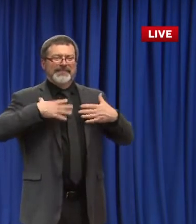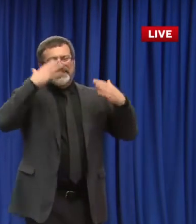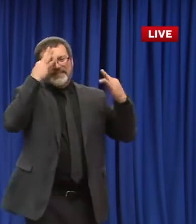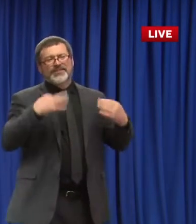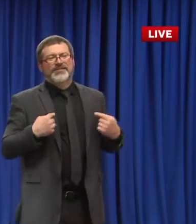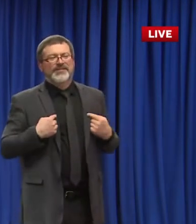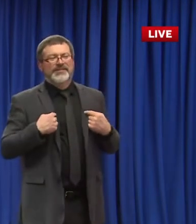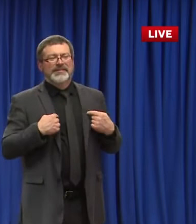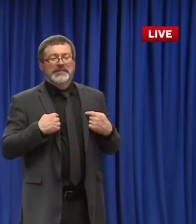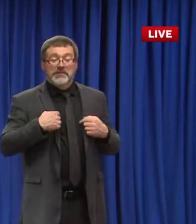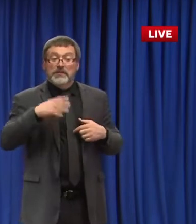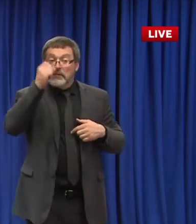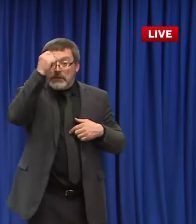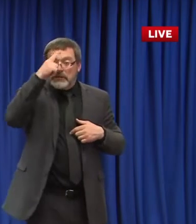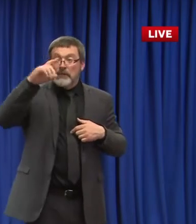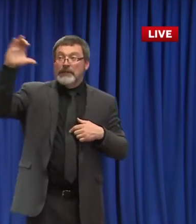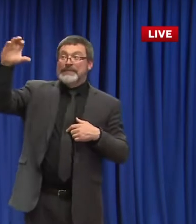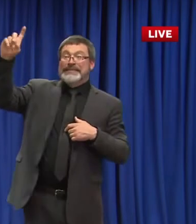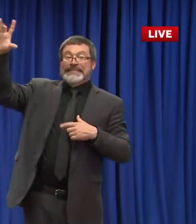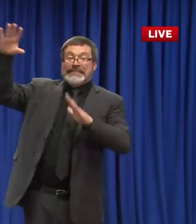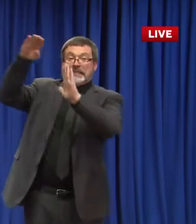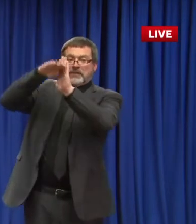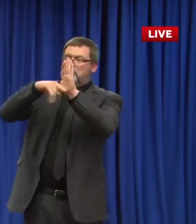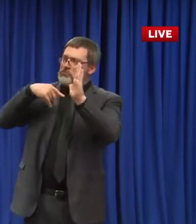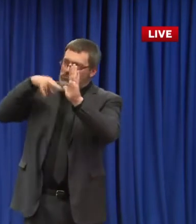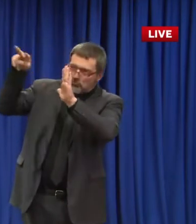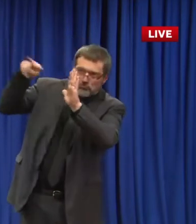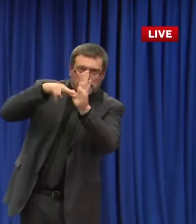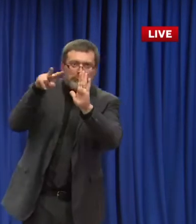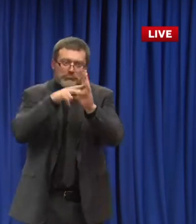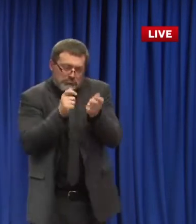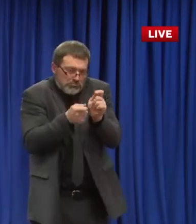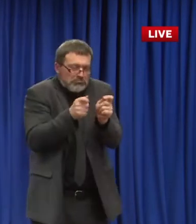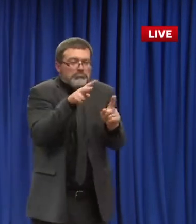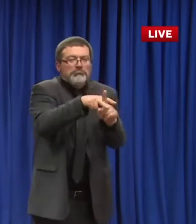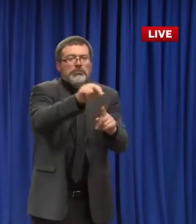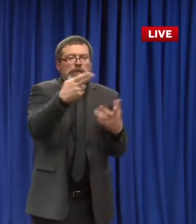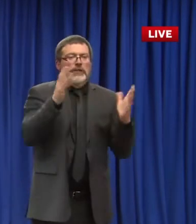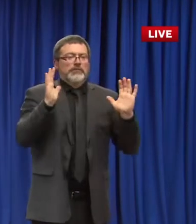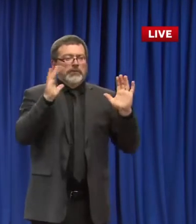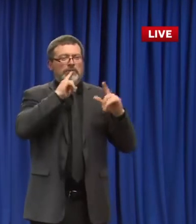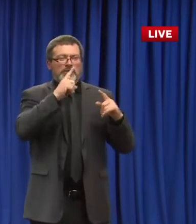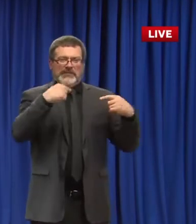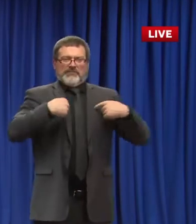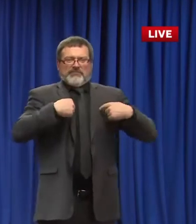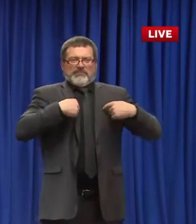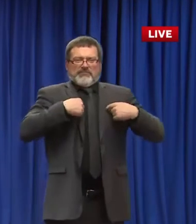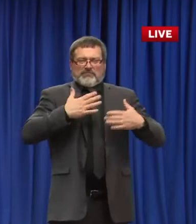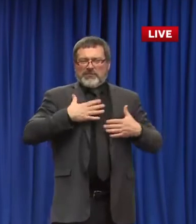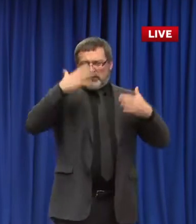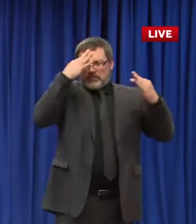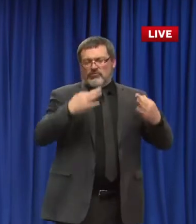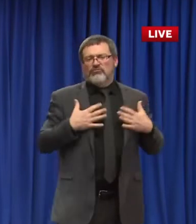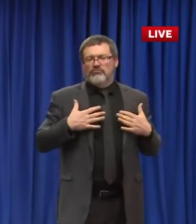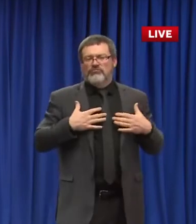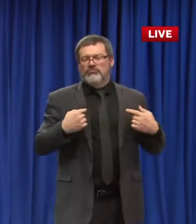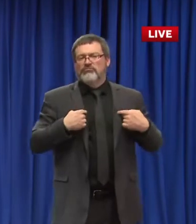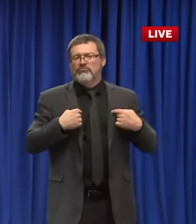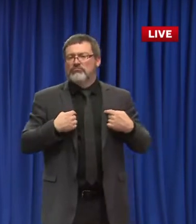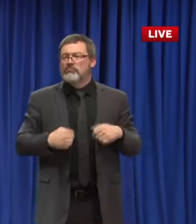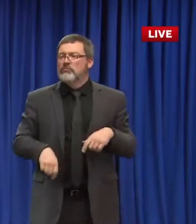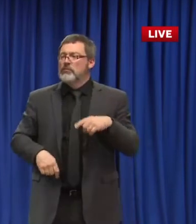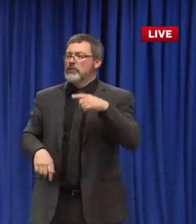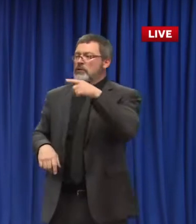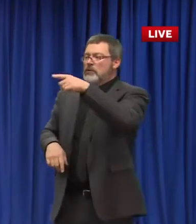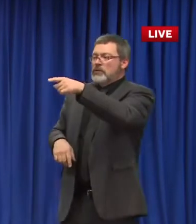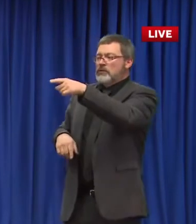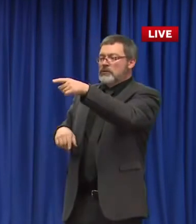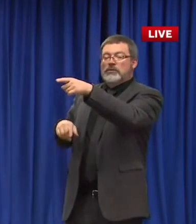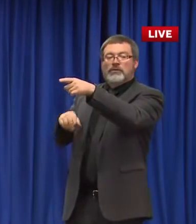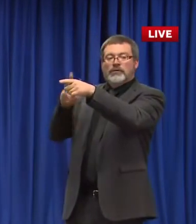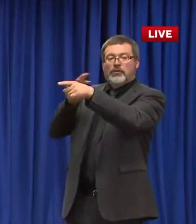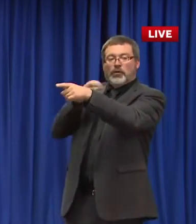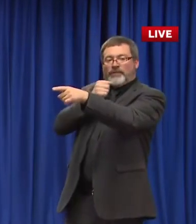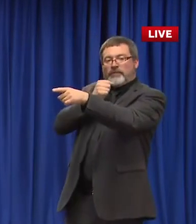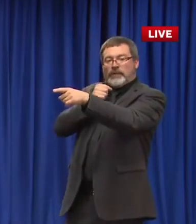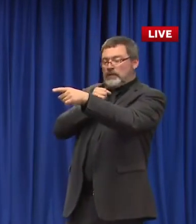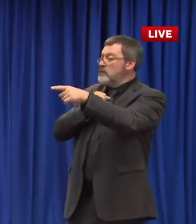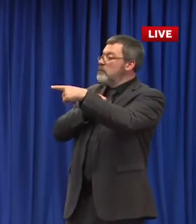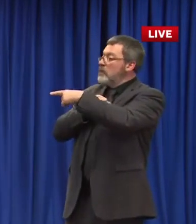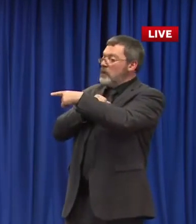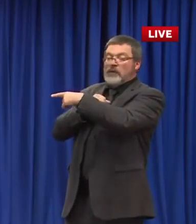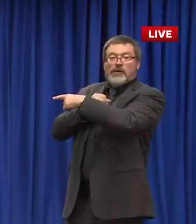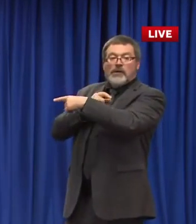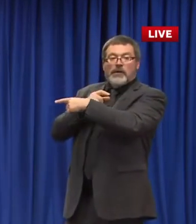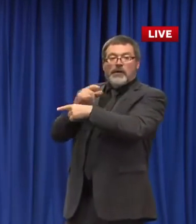YEAH, IT’S THE GOVERNOR’S DECISION OF COURSE, AND THAT’S WHY I THINK HE SAID LOOK WHEN THE CDC GUIDANCE COMES OUT TAKE A LOOK AT THE GUIDANCE AND SEE WHAT MIGHT BE POSSIBLE AT THAT.